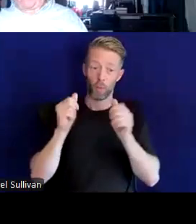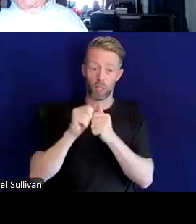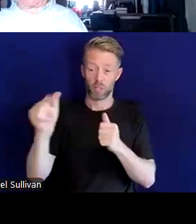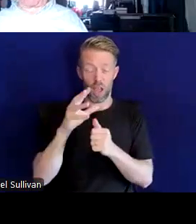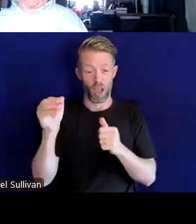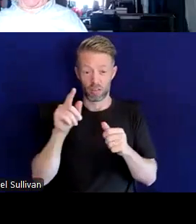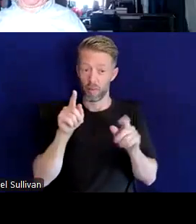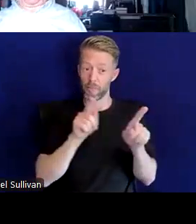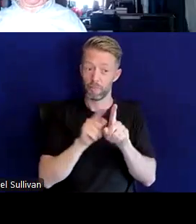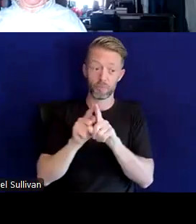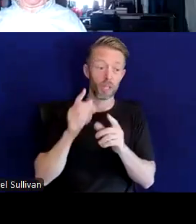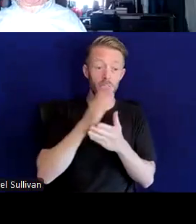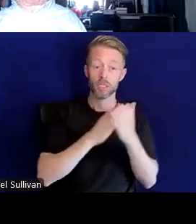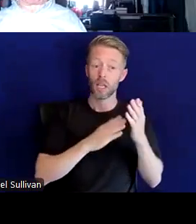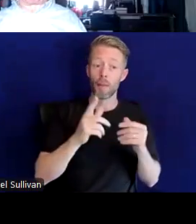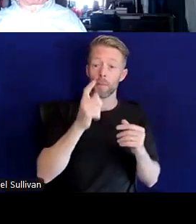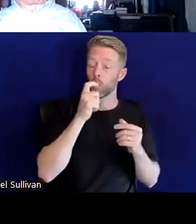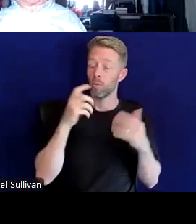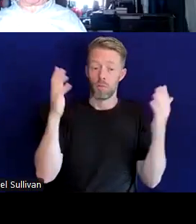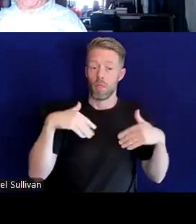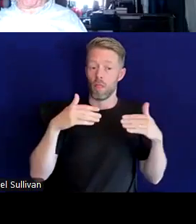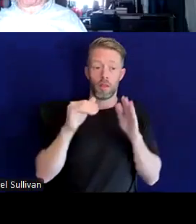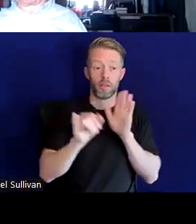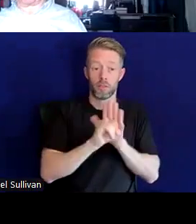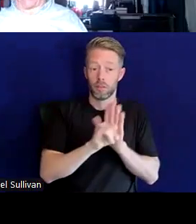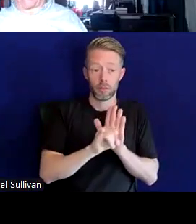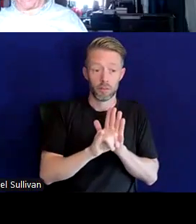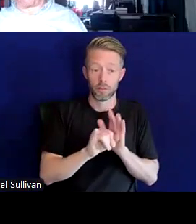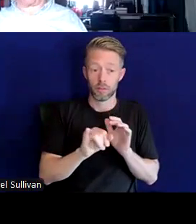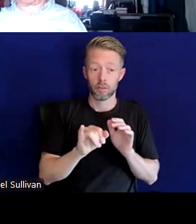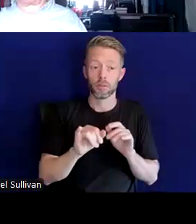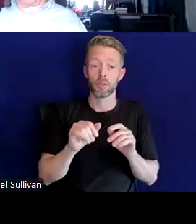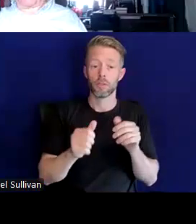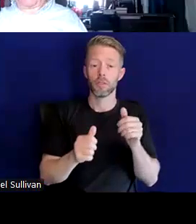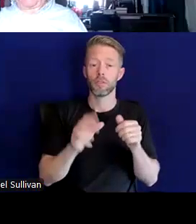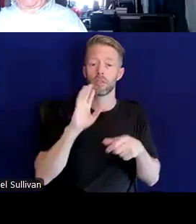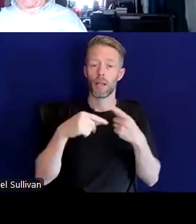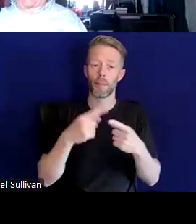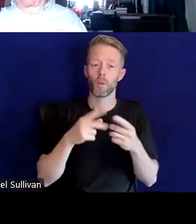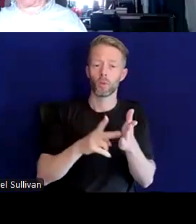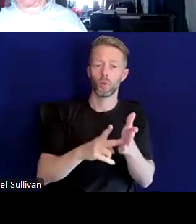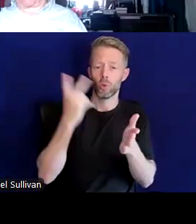disability and some folks who don't identify,'s special I the folks with dual diagnosis and